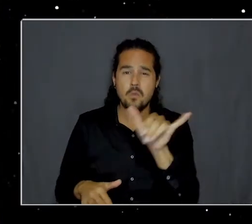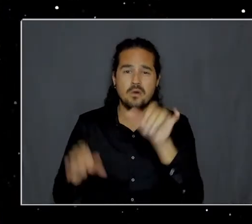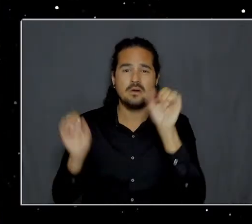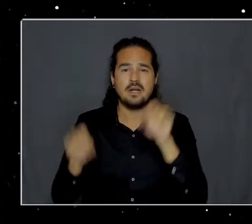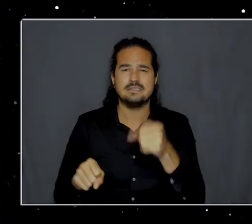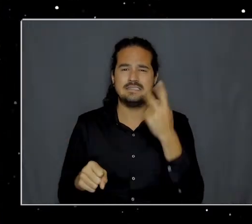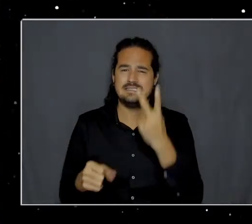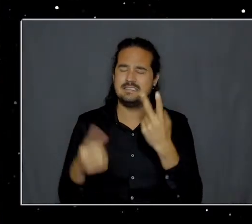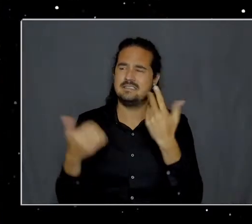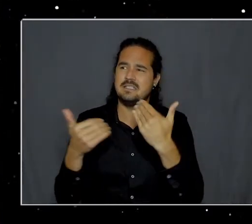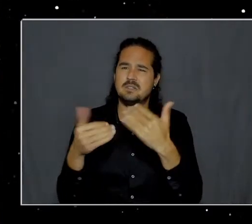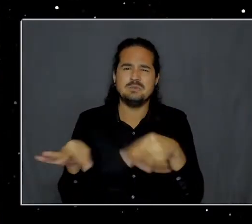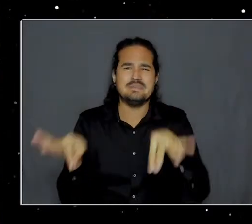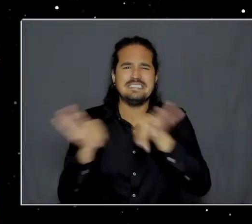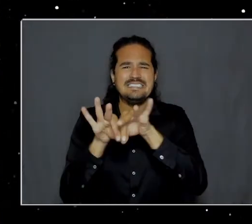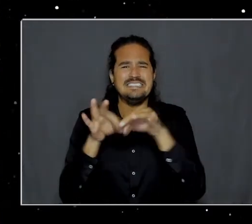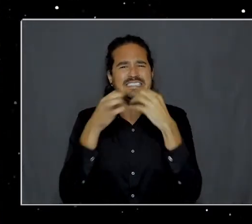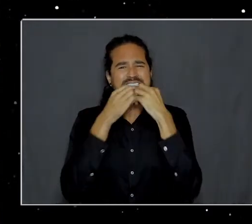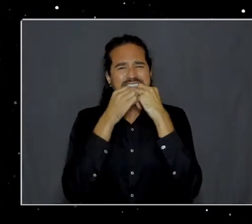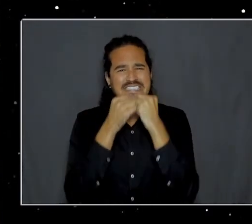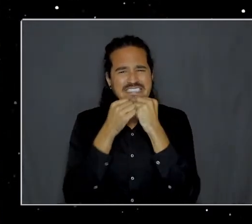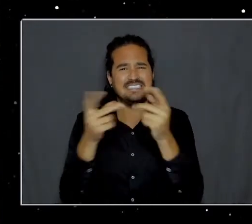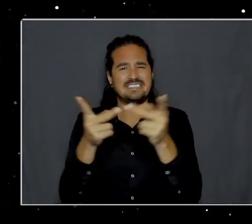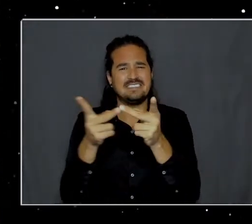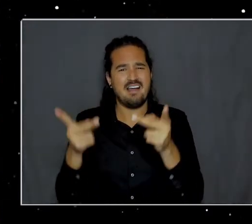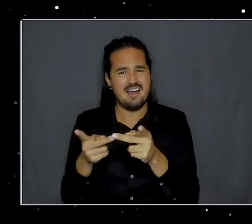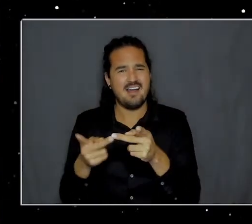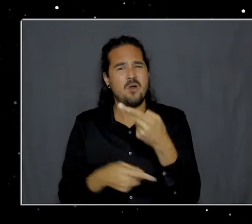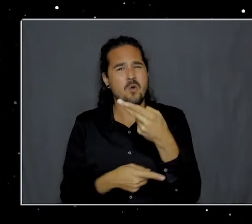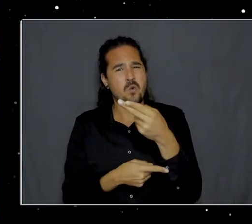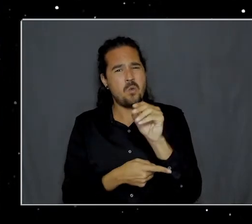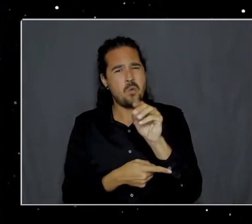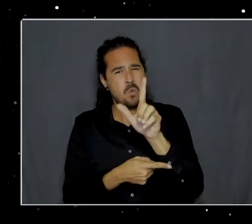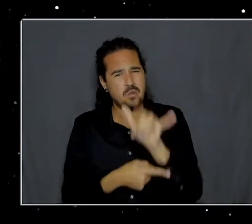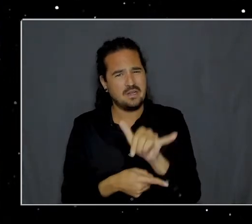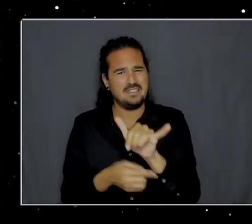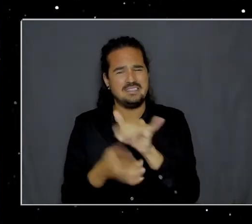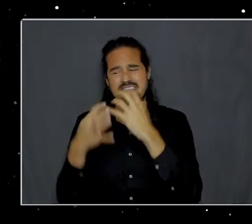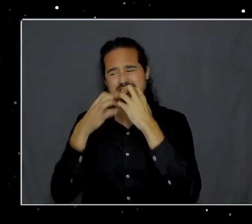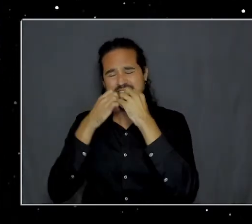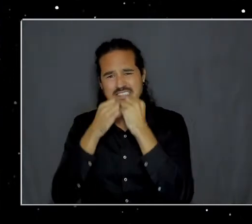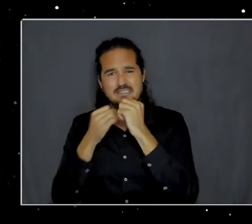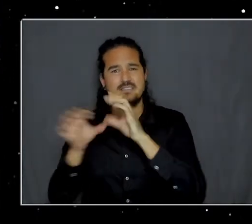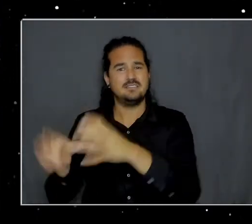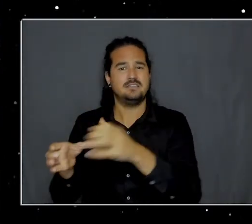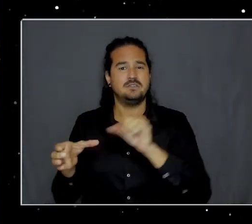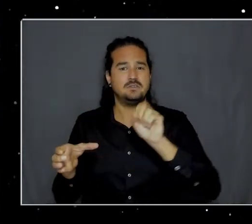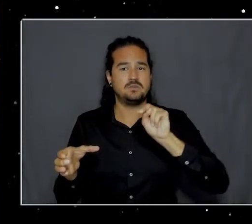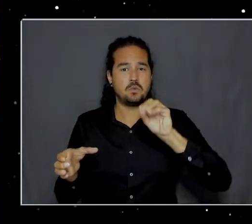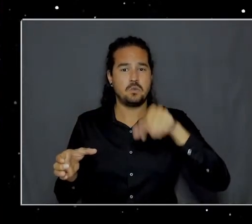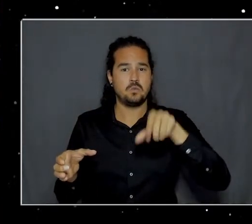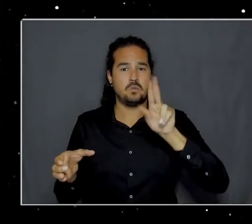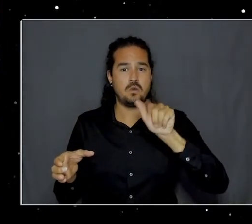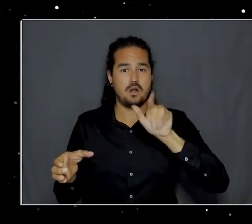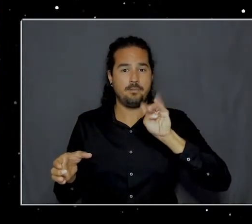IT AS A SACRED SITE, HOLY TO THE SNOQUALMIE PEOPLE THAT HAS